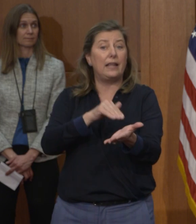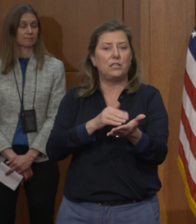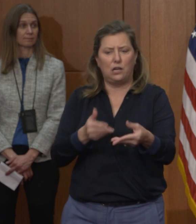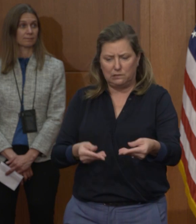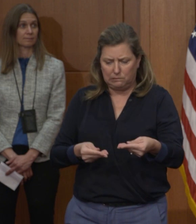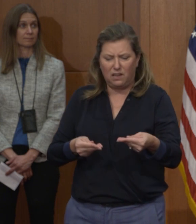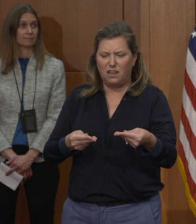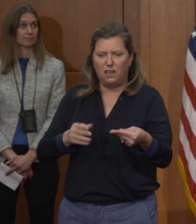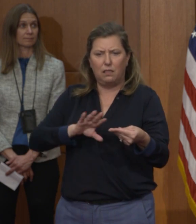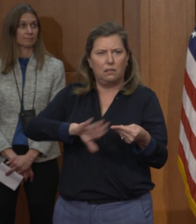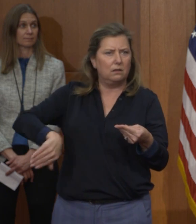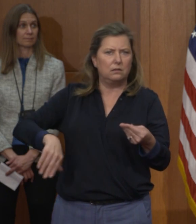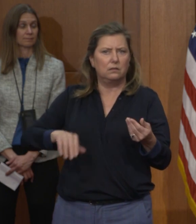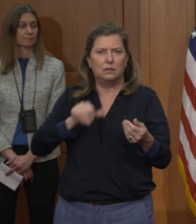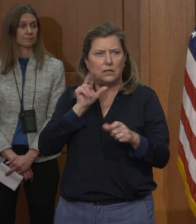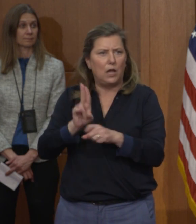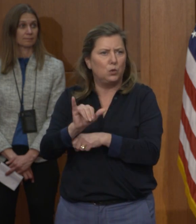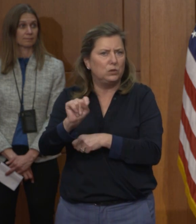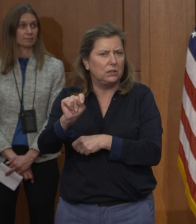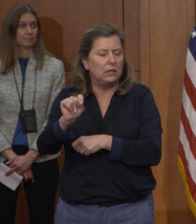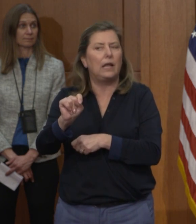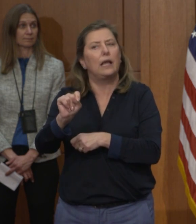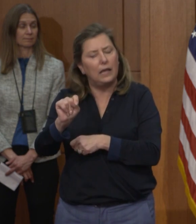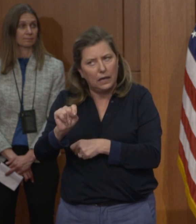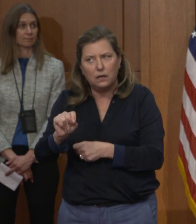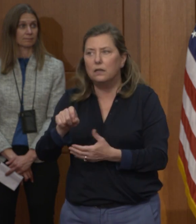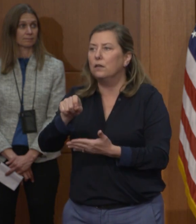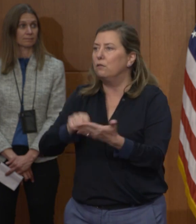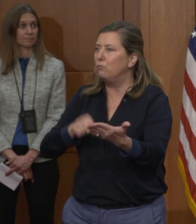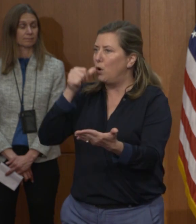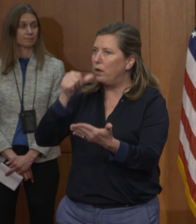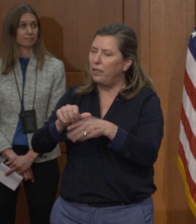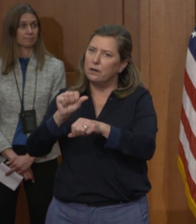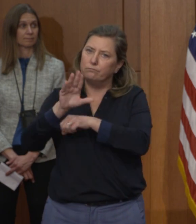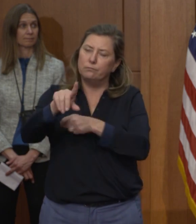one was supplies obviously, and we're doing better with our, our supplies. But the other challenge, quite frankly,